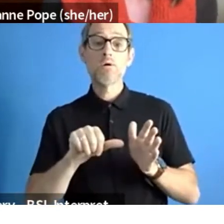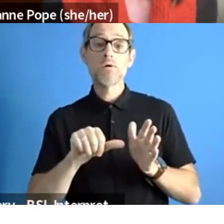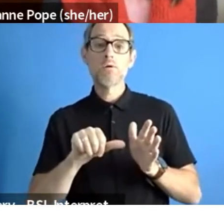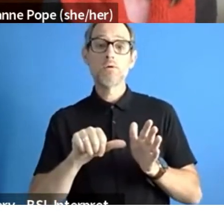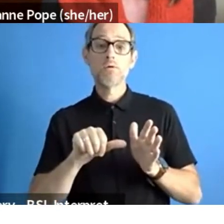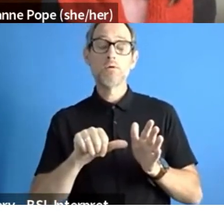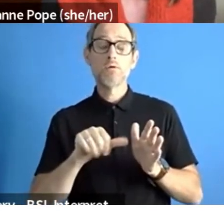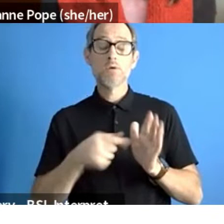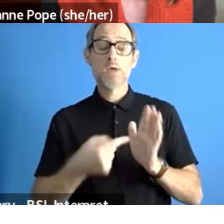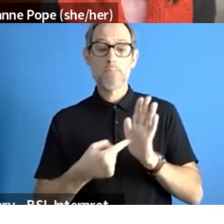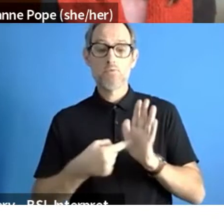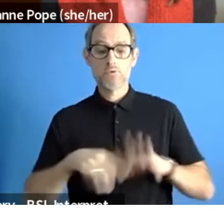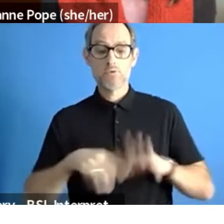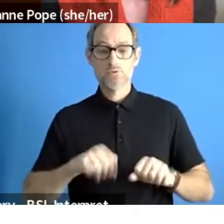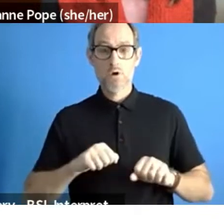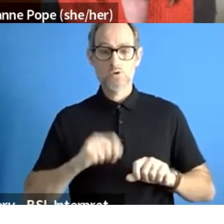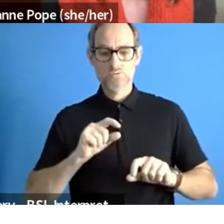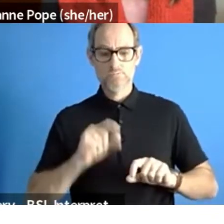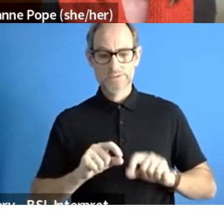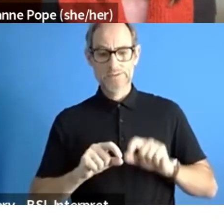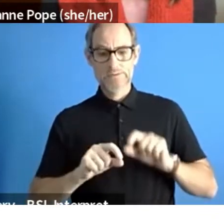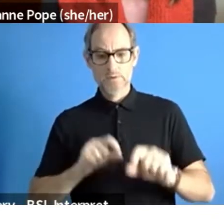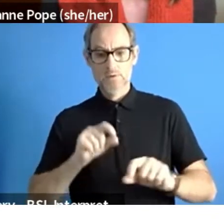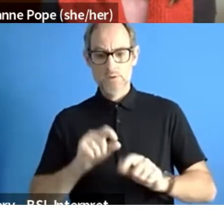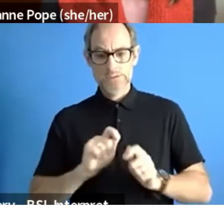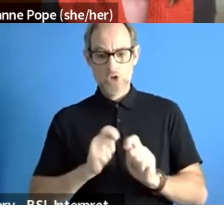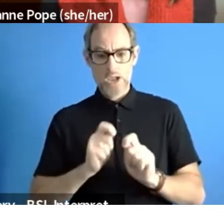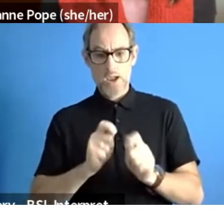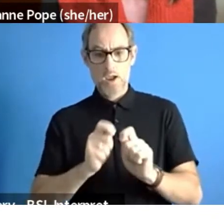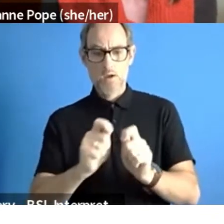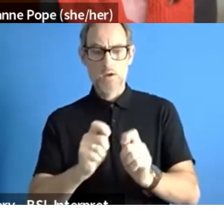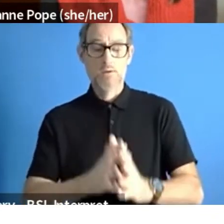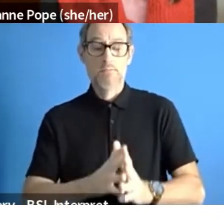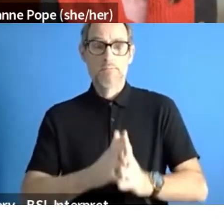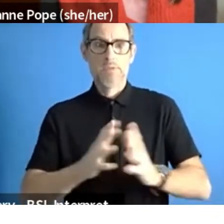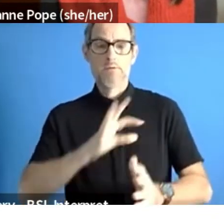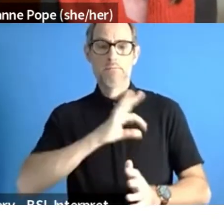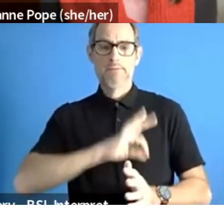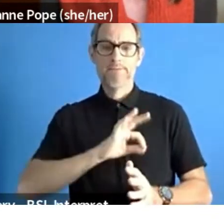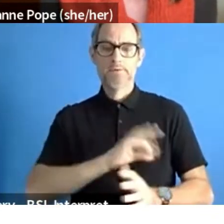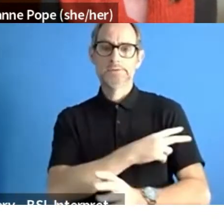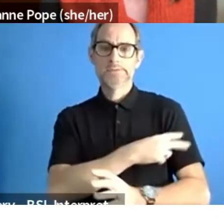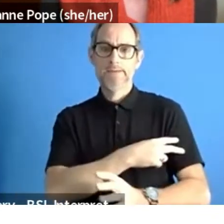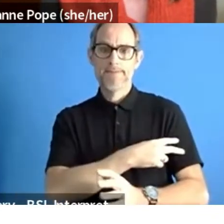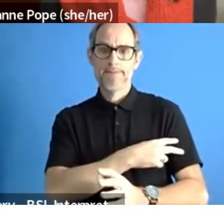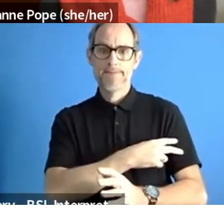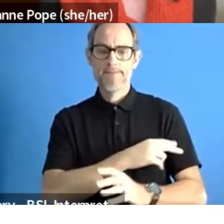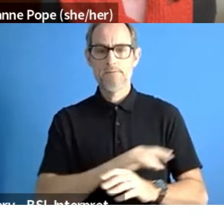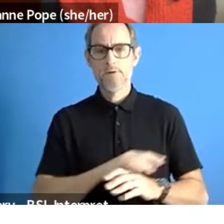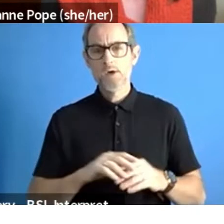difference in accessibility to your staff.